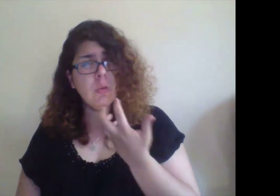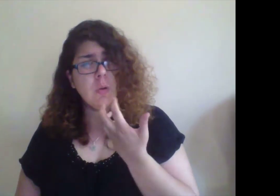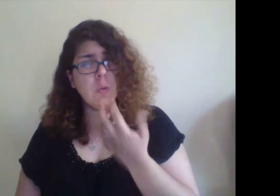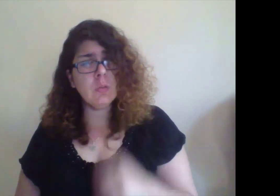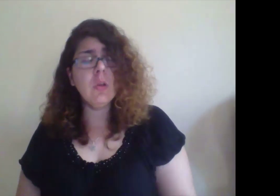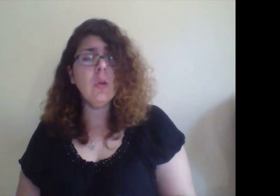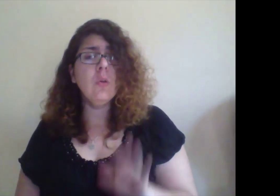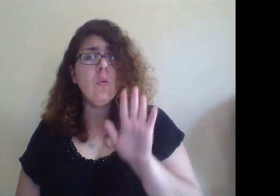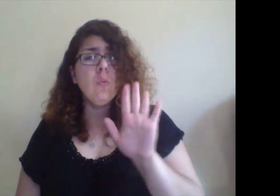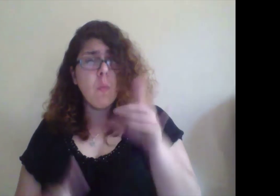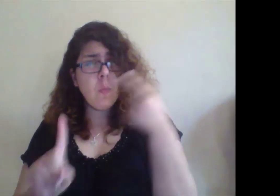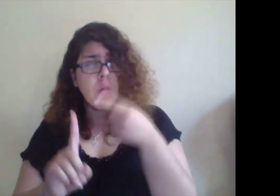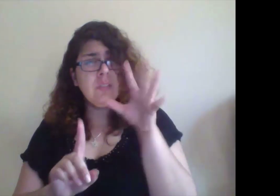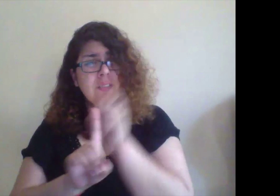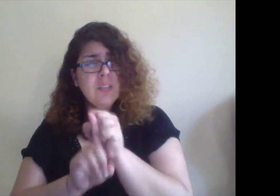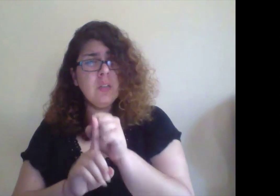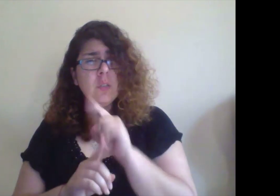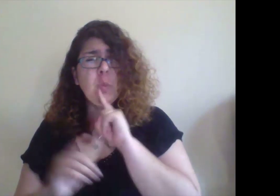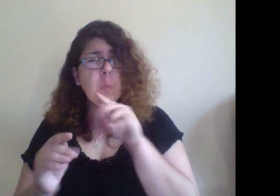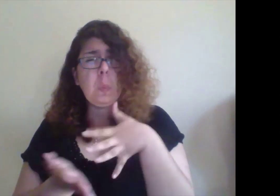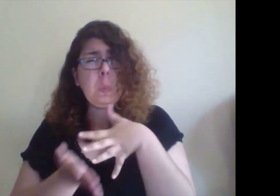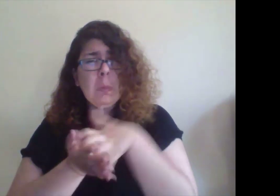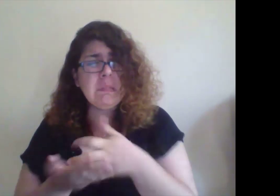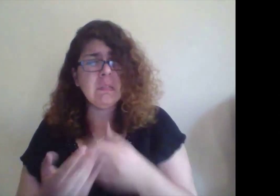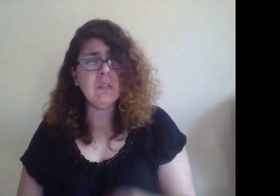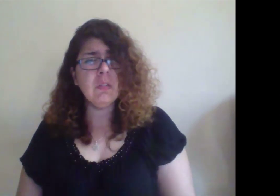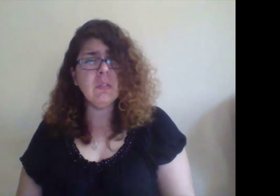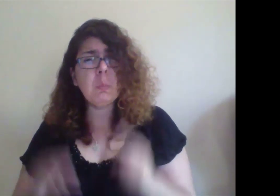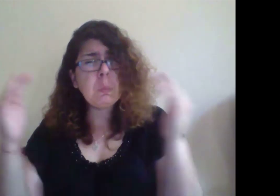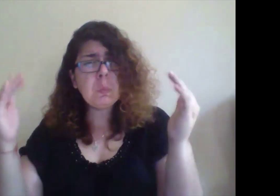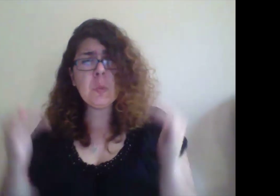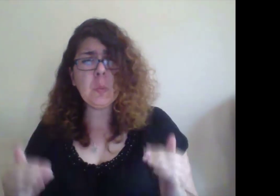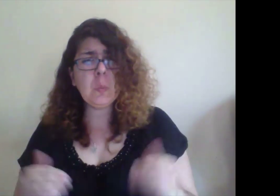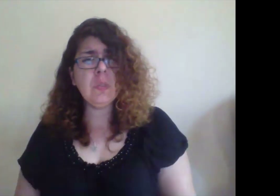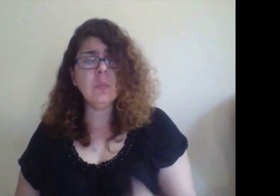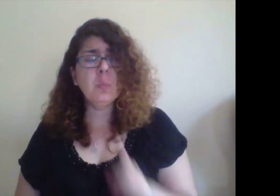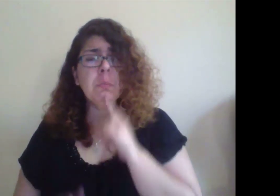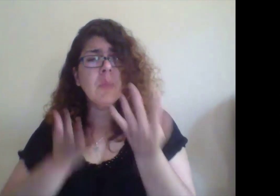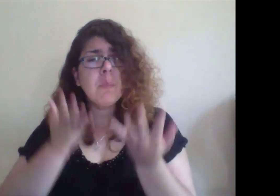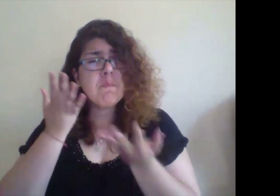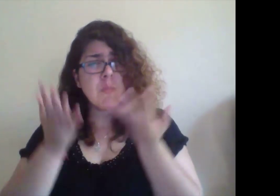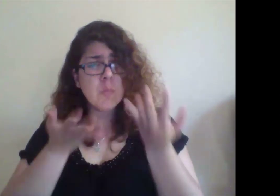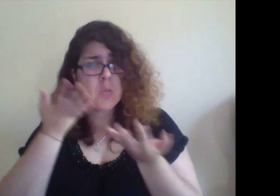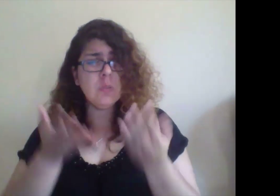[Wow.] Your points of attack were so weak, so low, it was almost embarrassing.